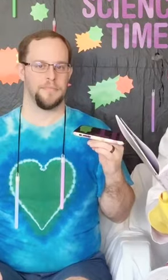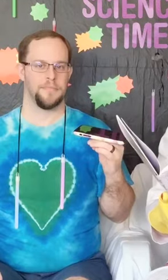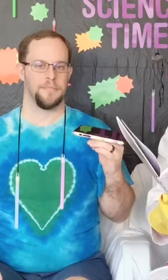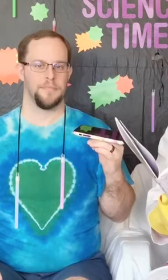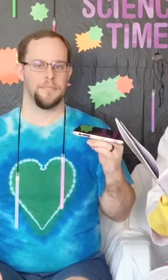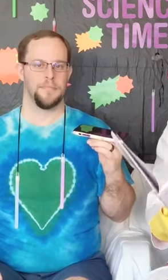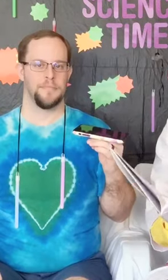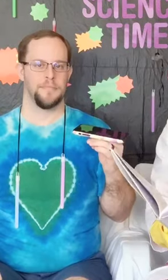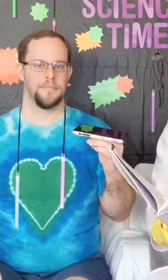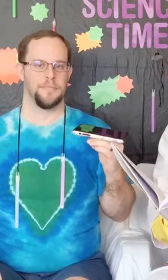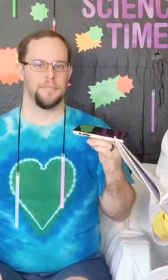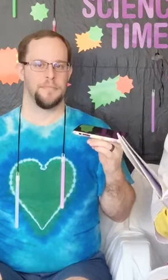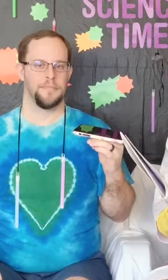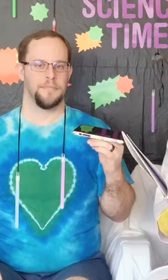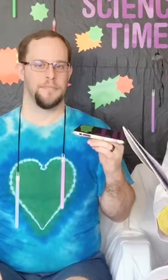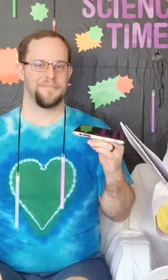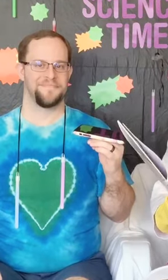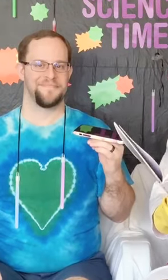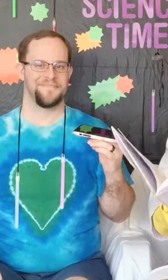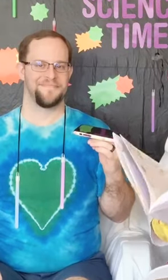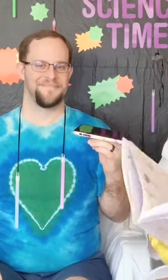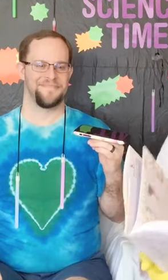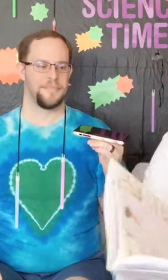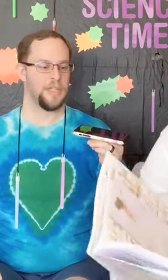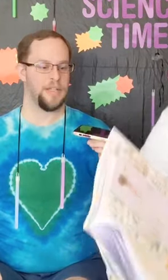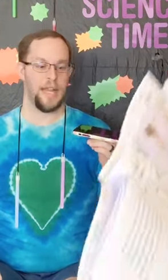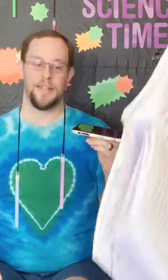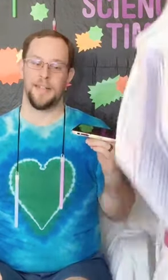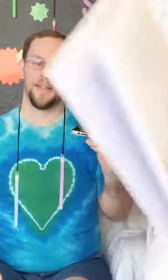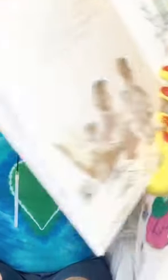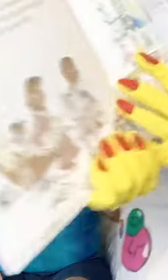It's all in the heart of a young scientist.